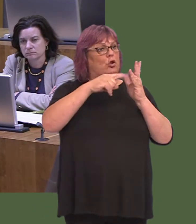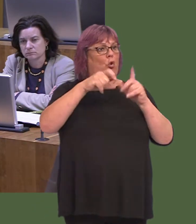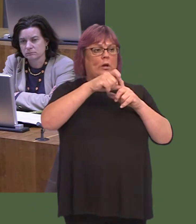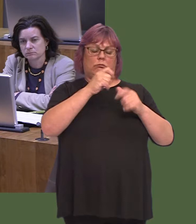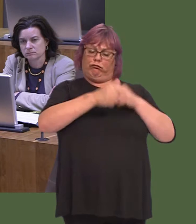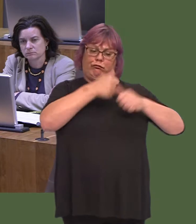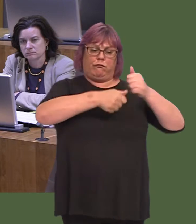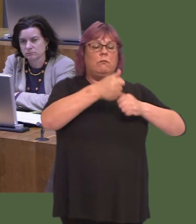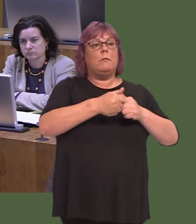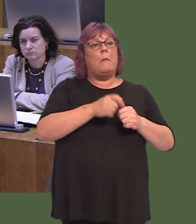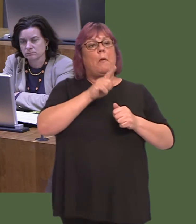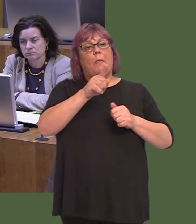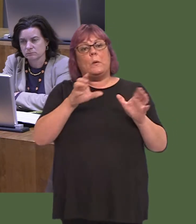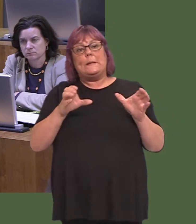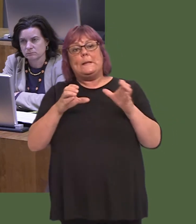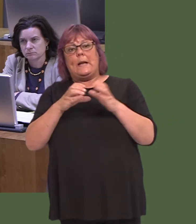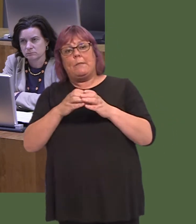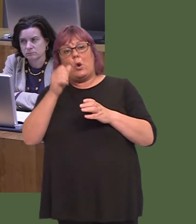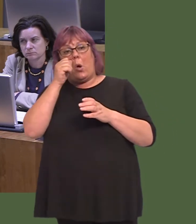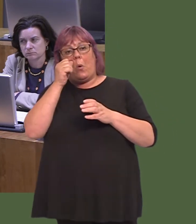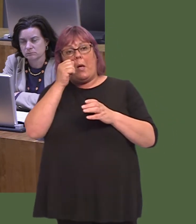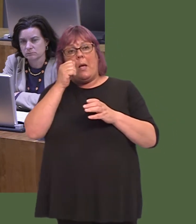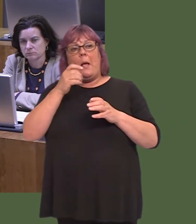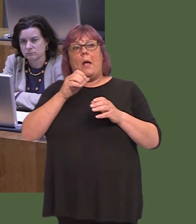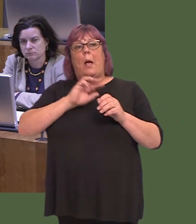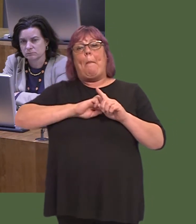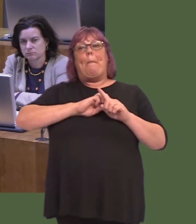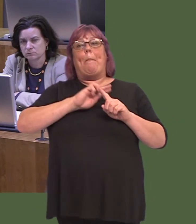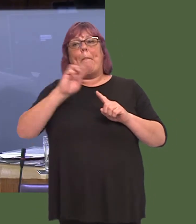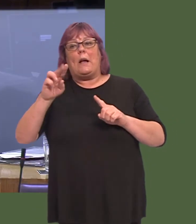also, of course, those teams will know that it's hugely important to move people away